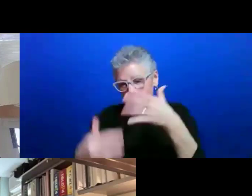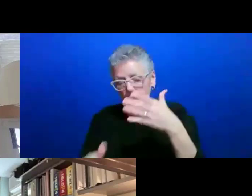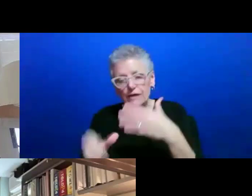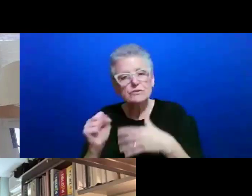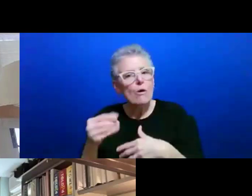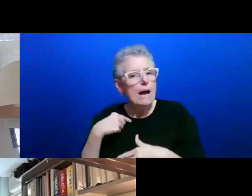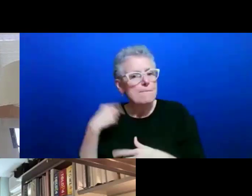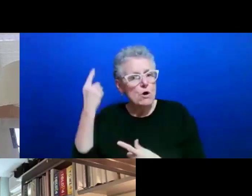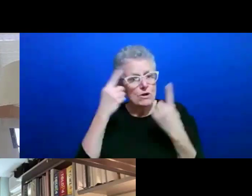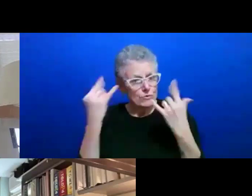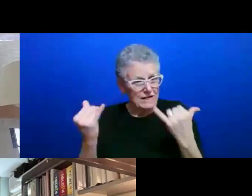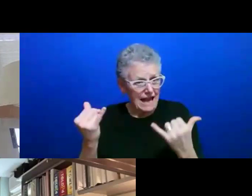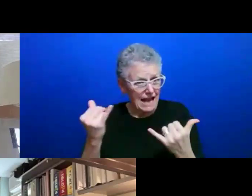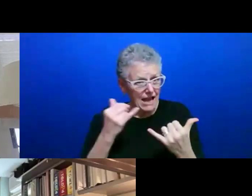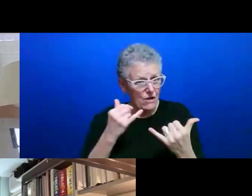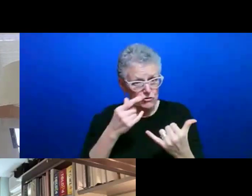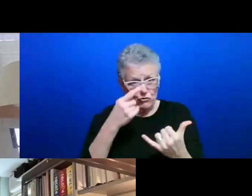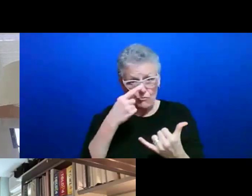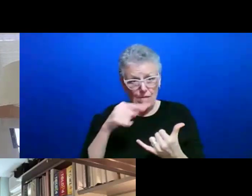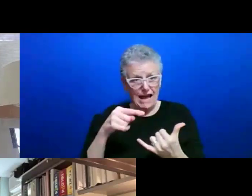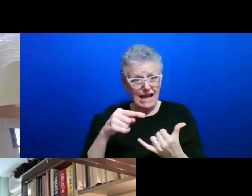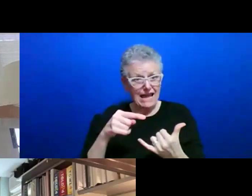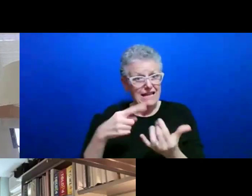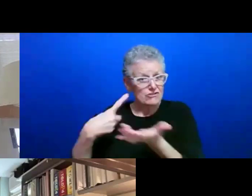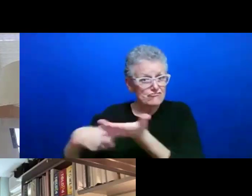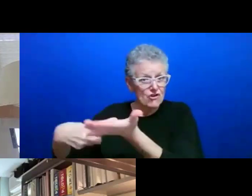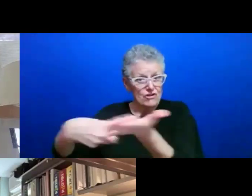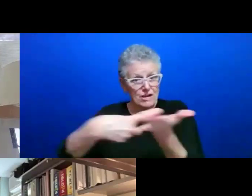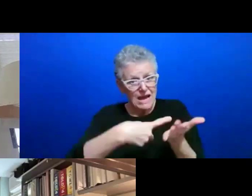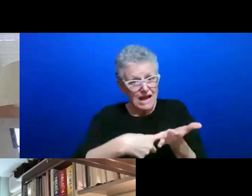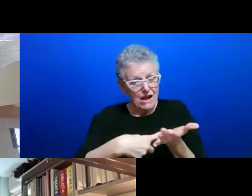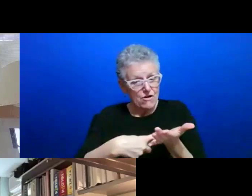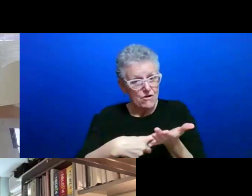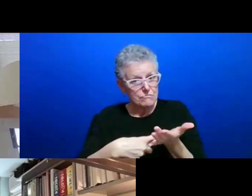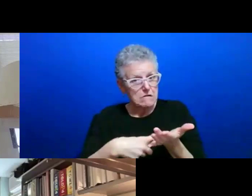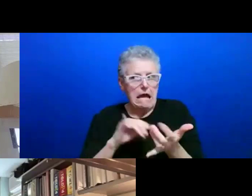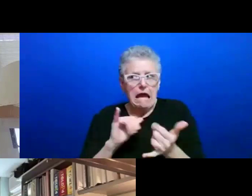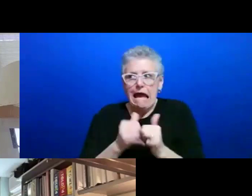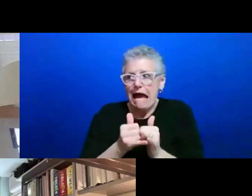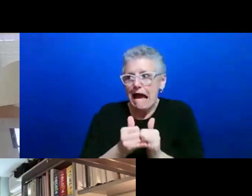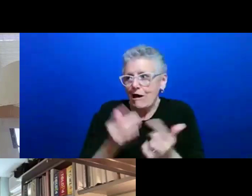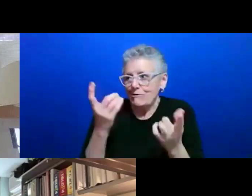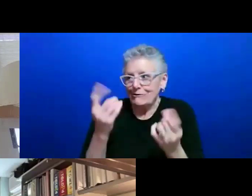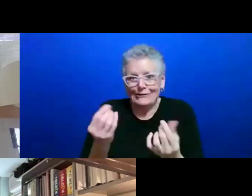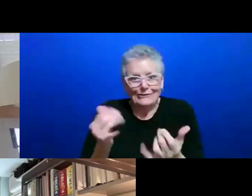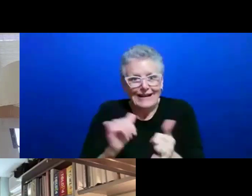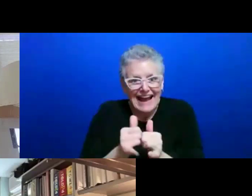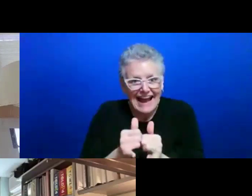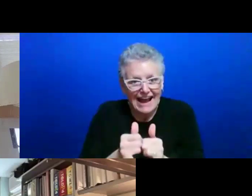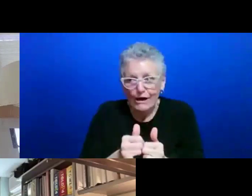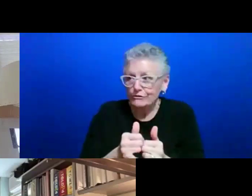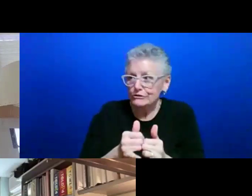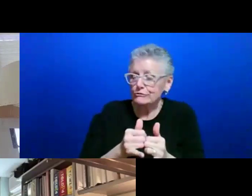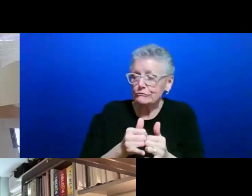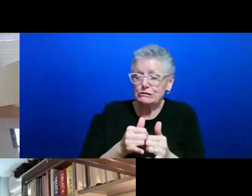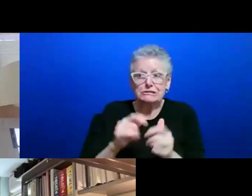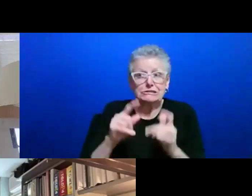now if you can kind of shift into how did you even do this? Did you just go looking for resources